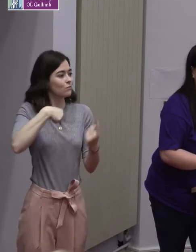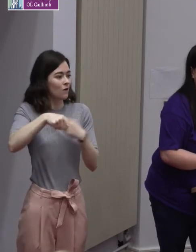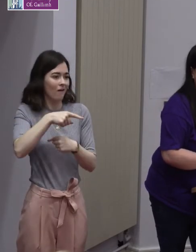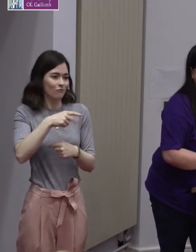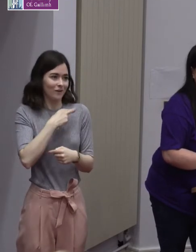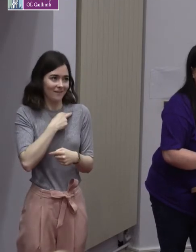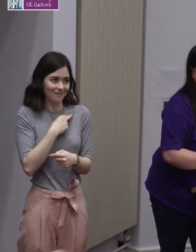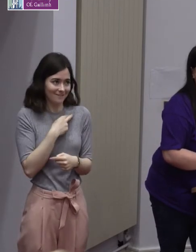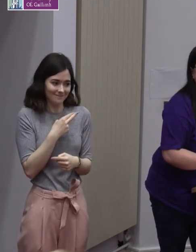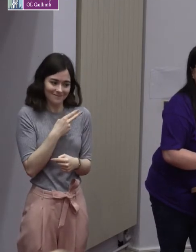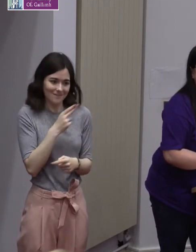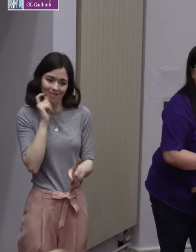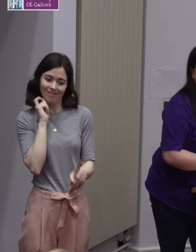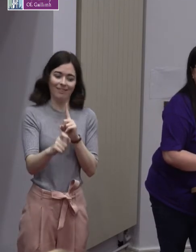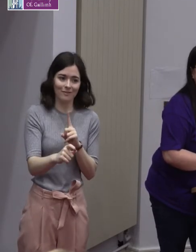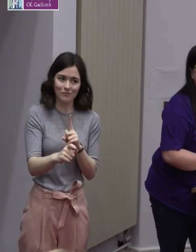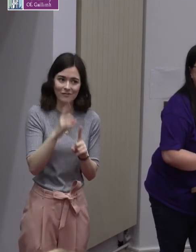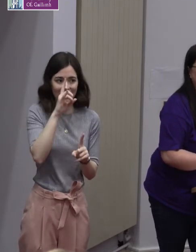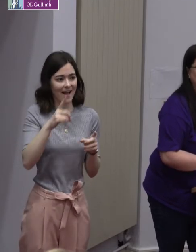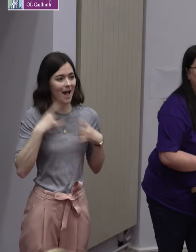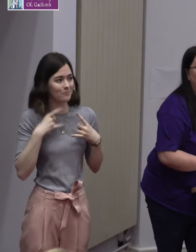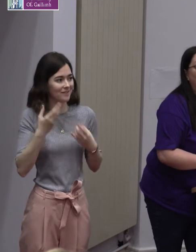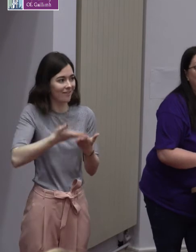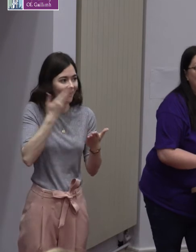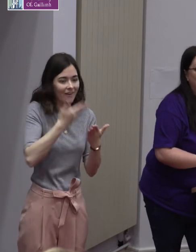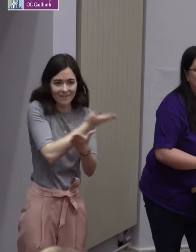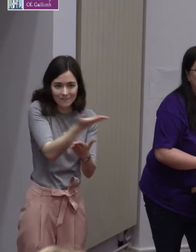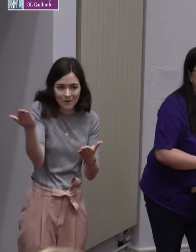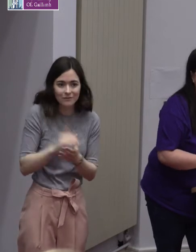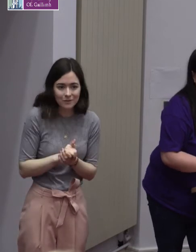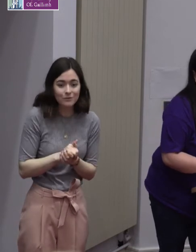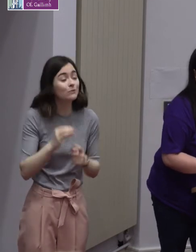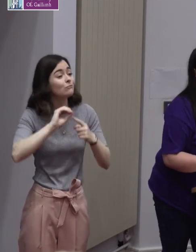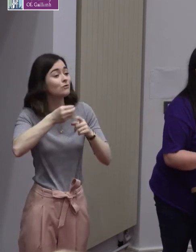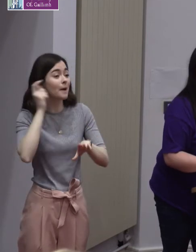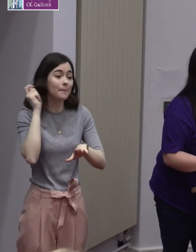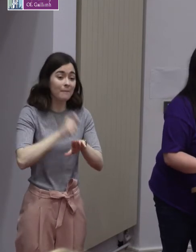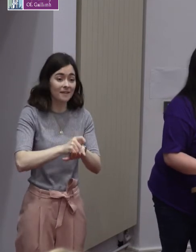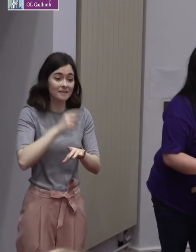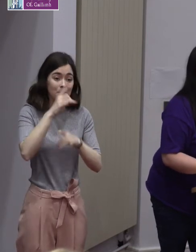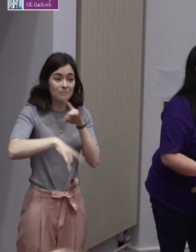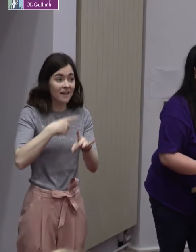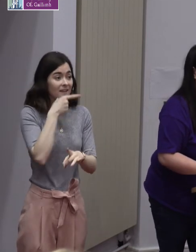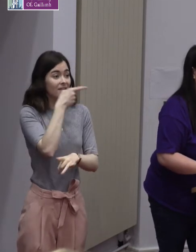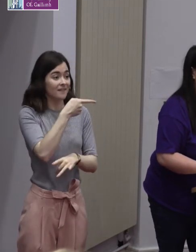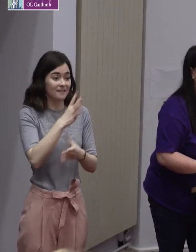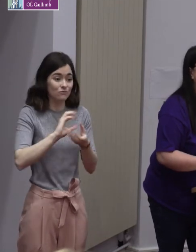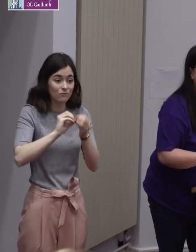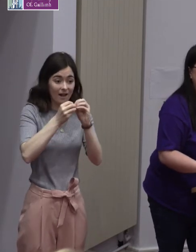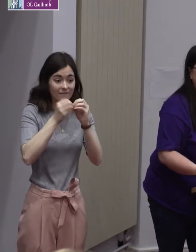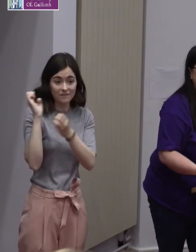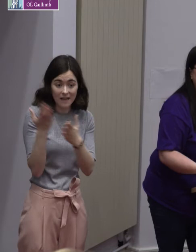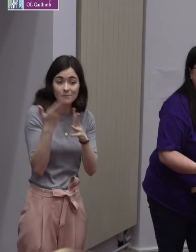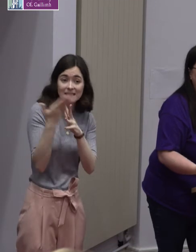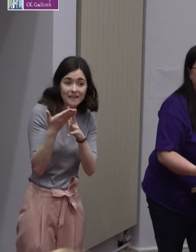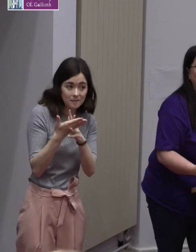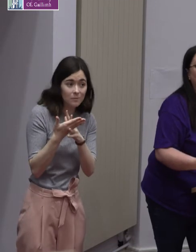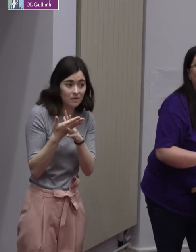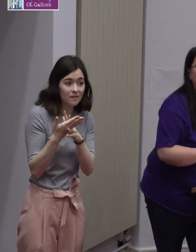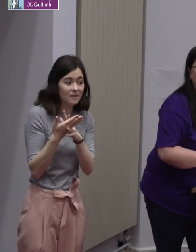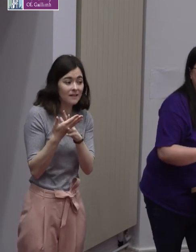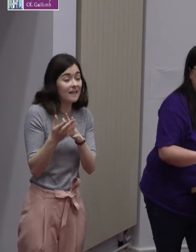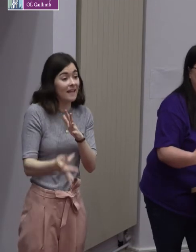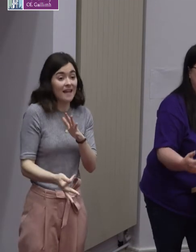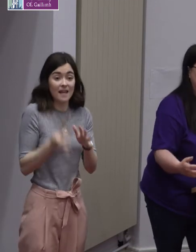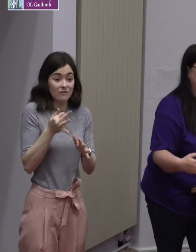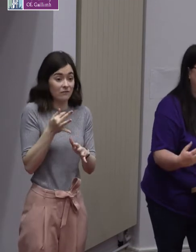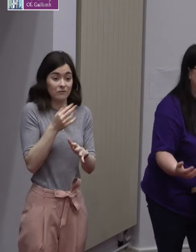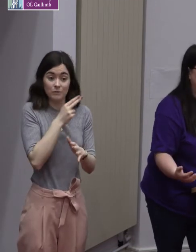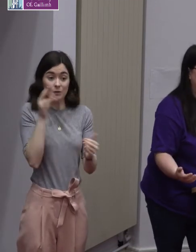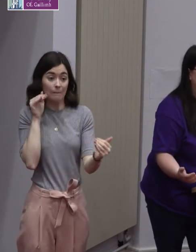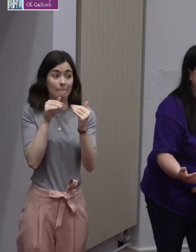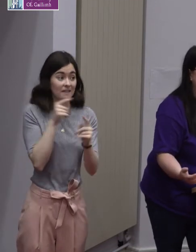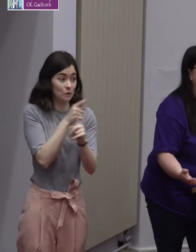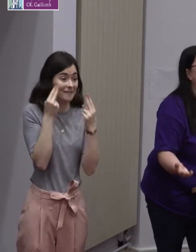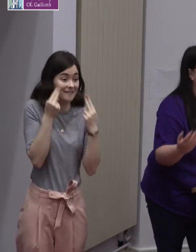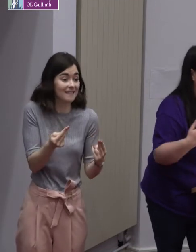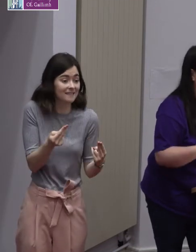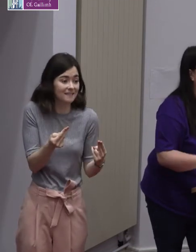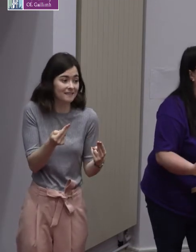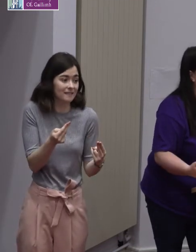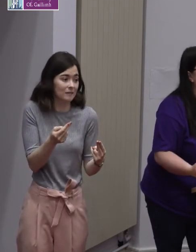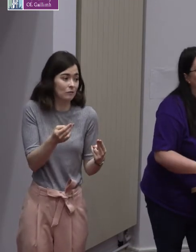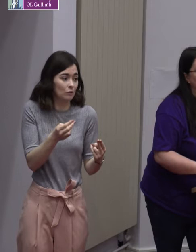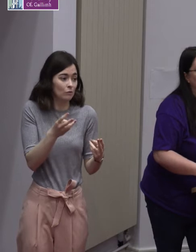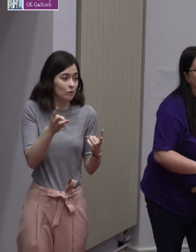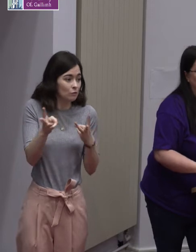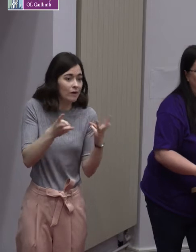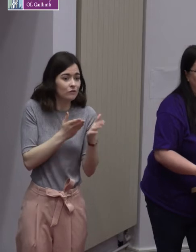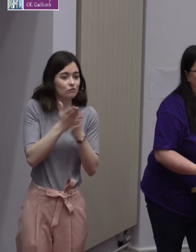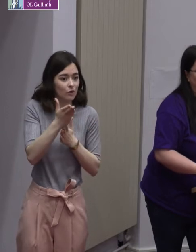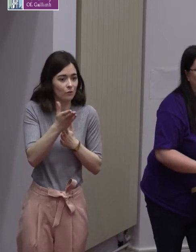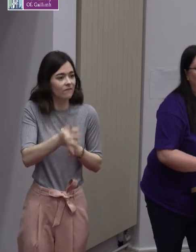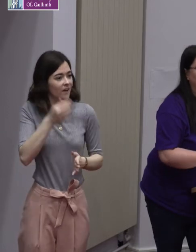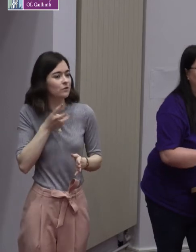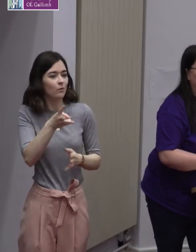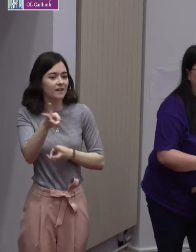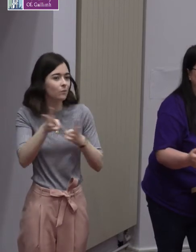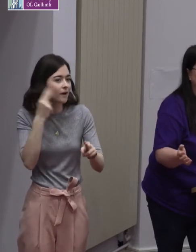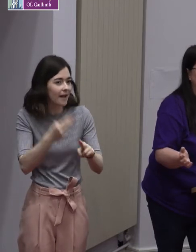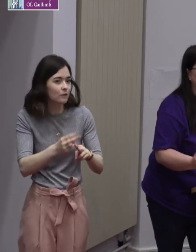We are trying to diversify other types of crafts are available, but we have a big selection